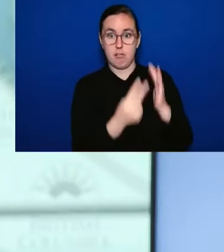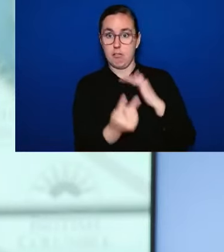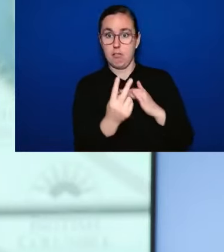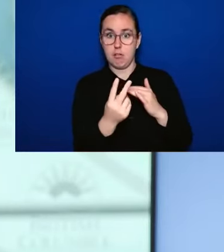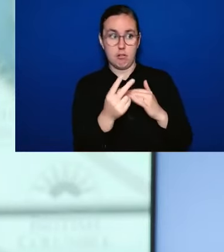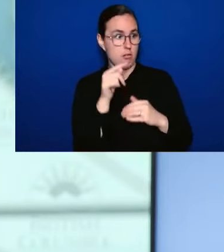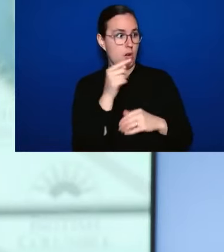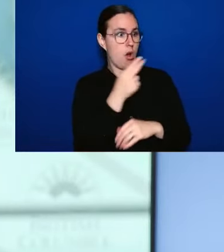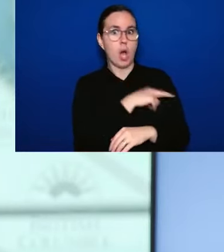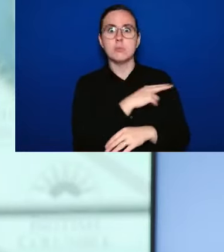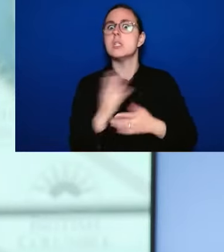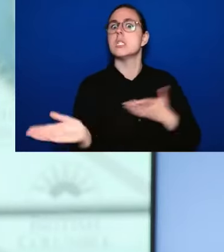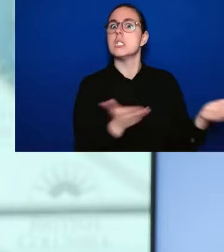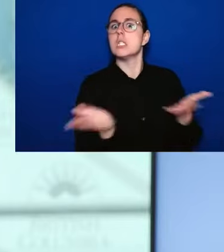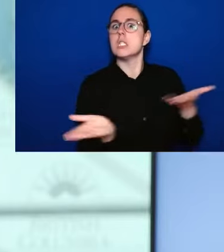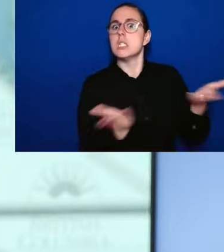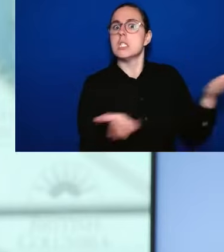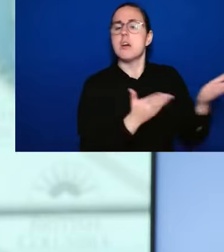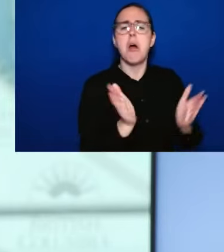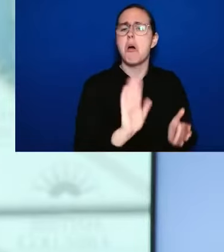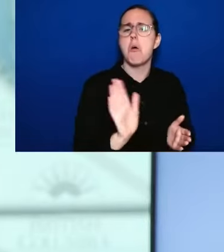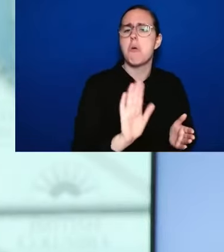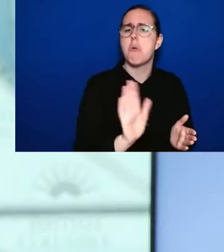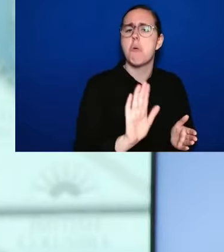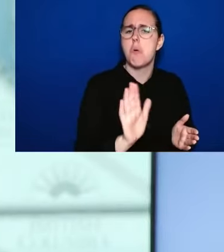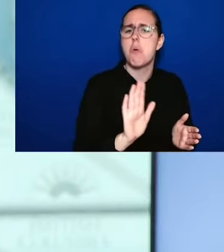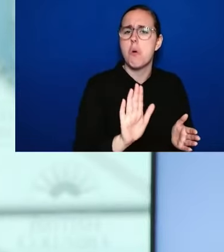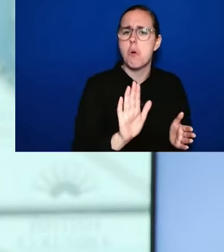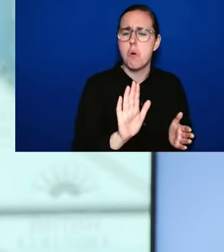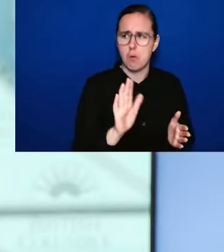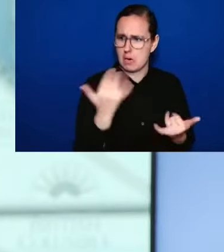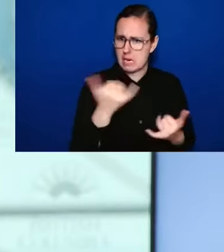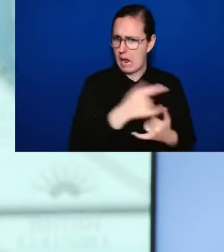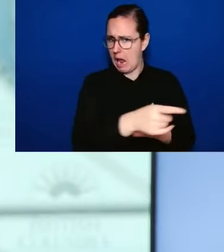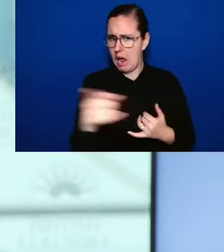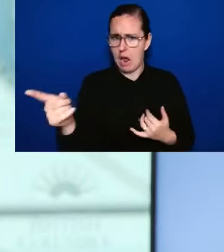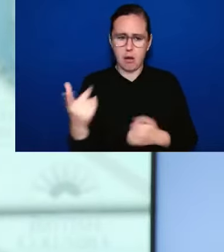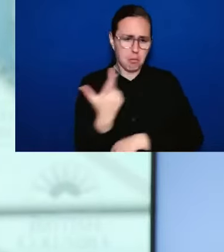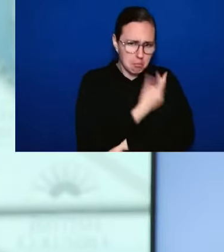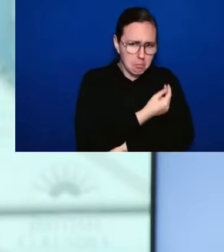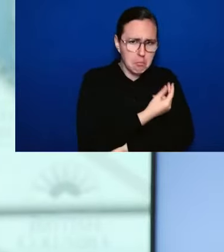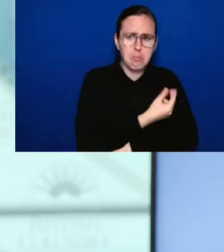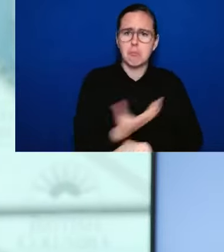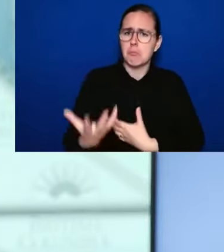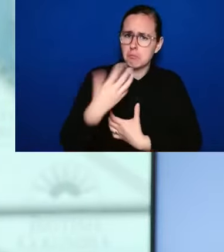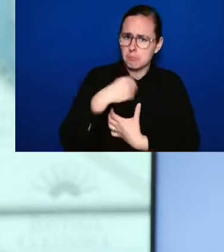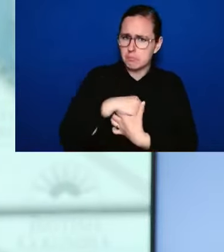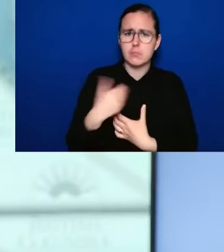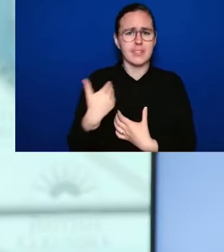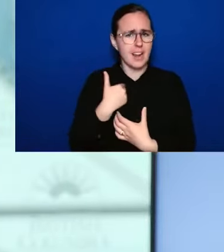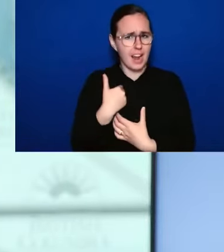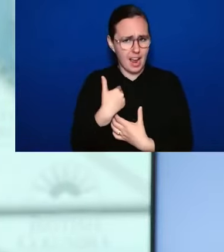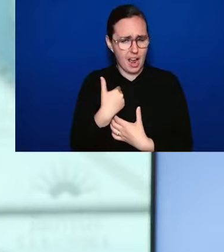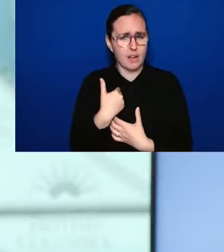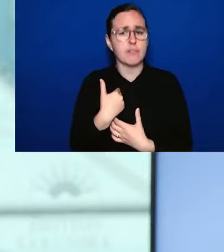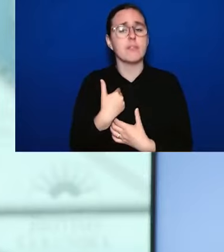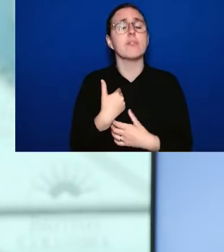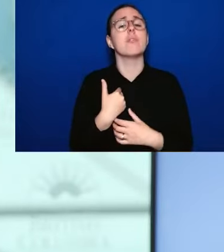north. But that protection may feed over time and we have things that we can do to stop